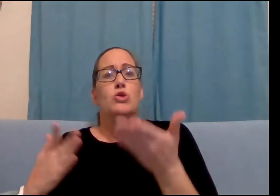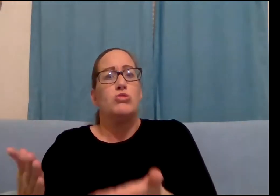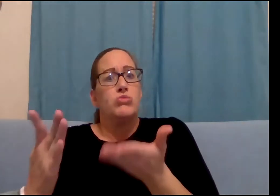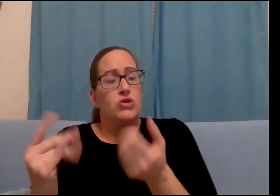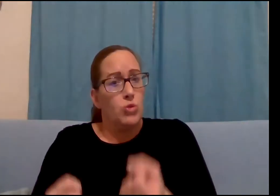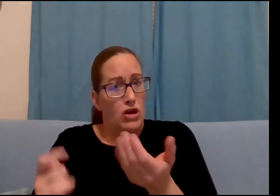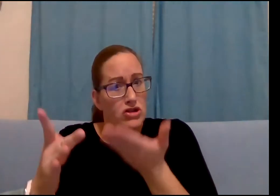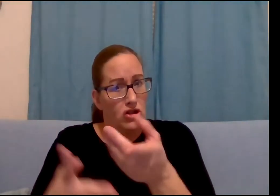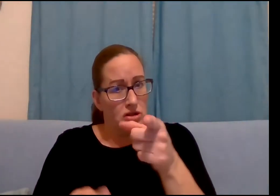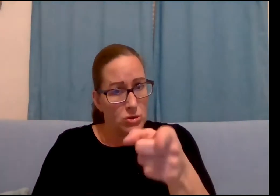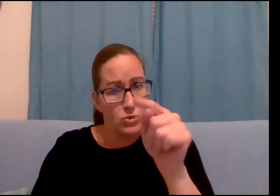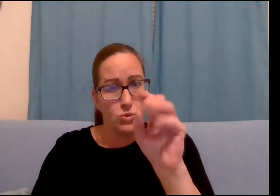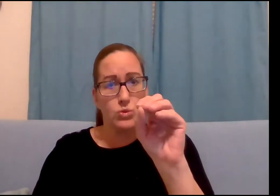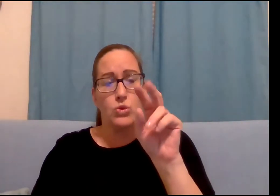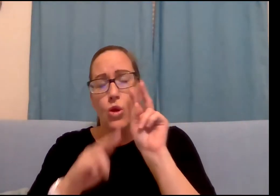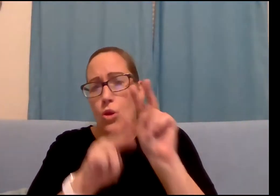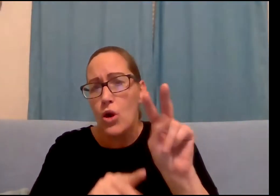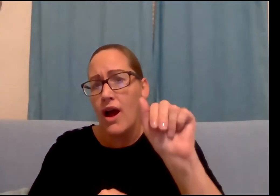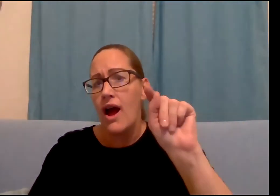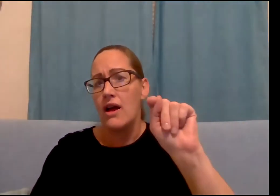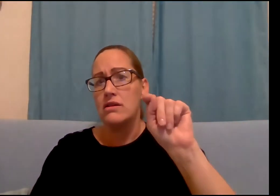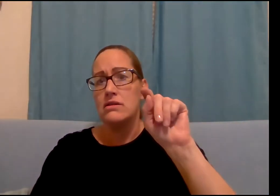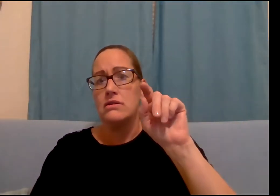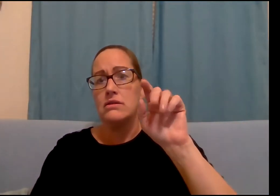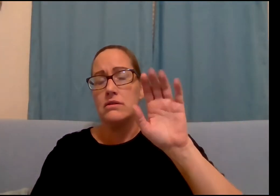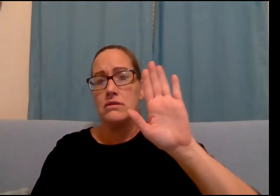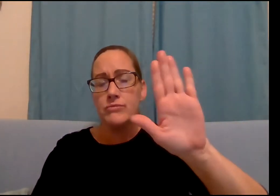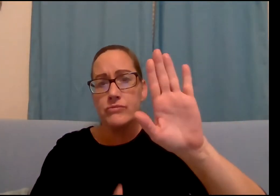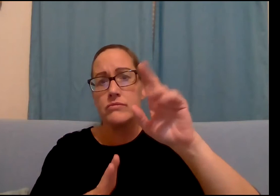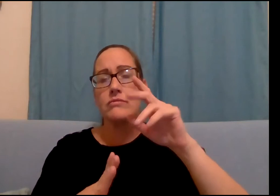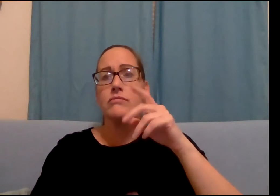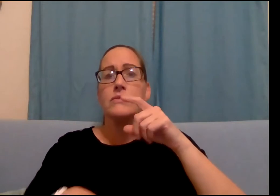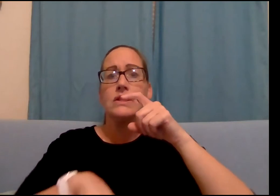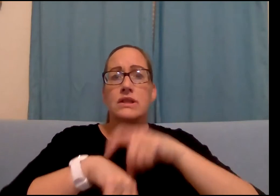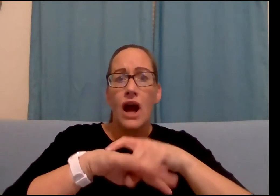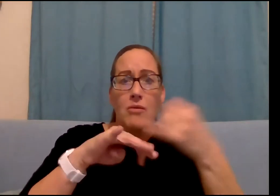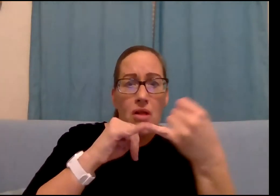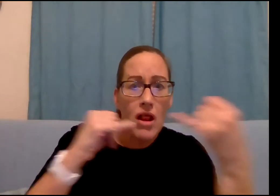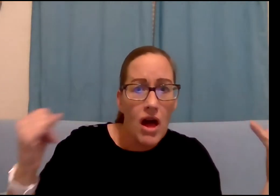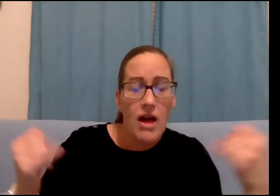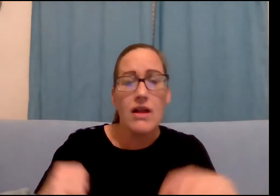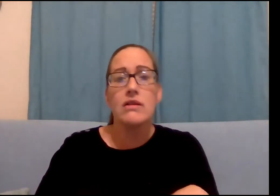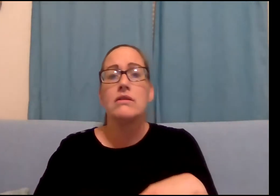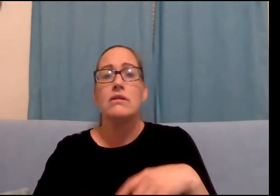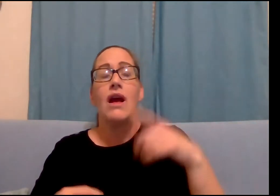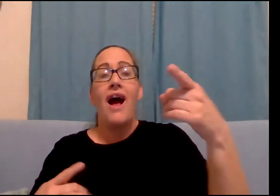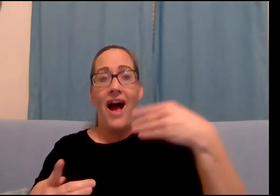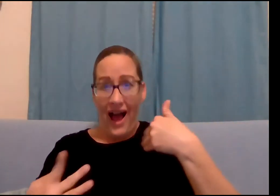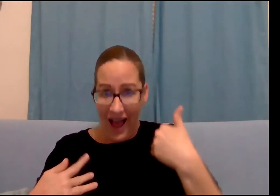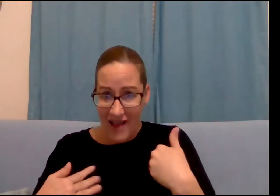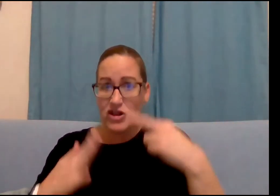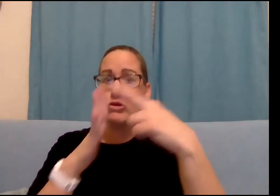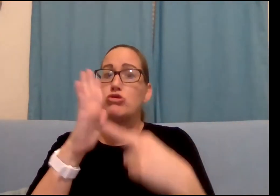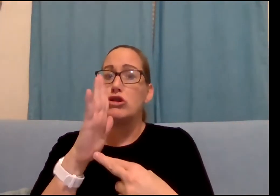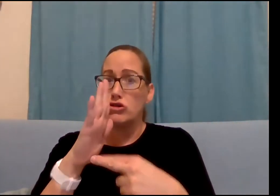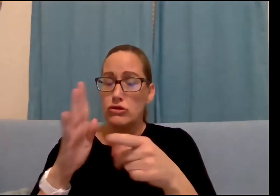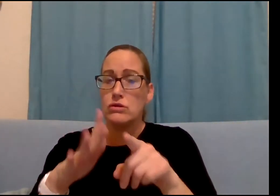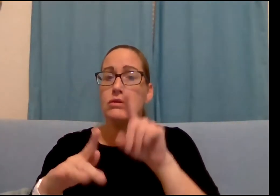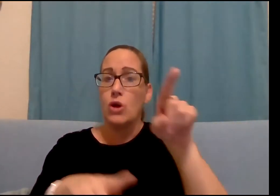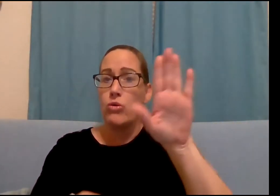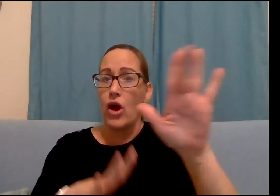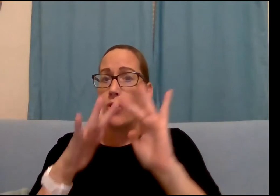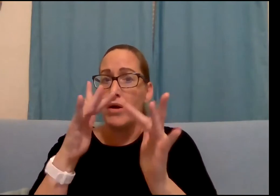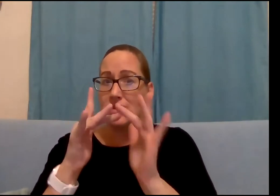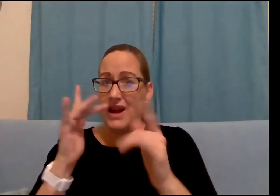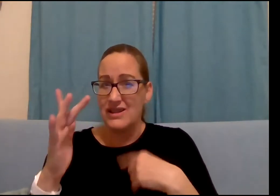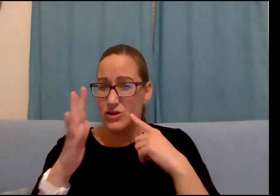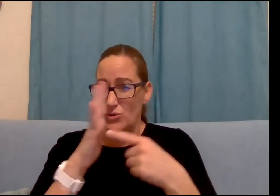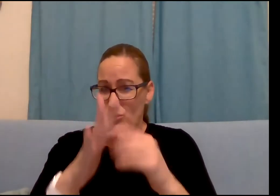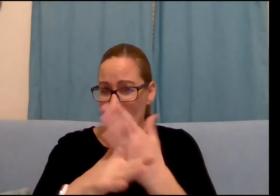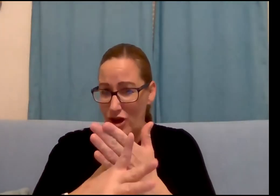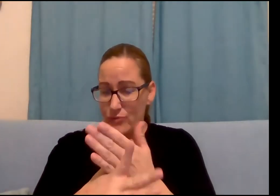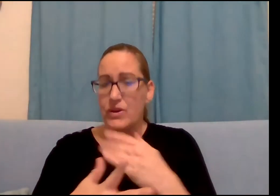So, I strongly suggest you to look at their timeline and they do have registration on their website that I share with you.